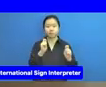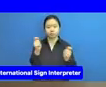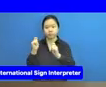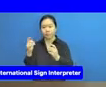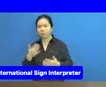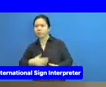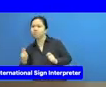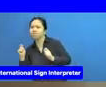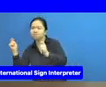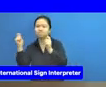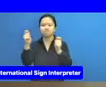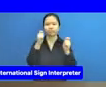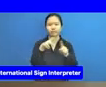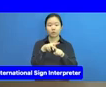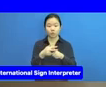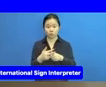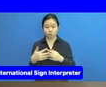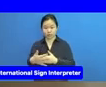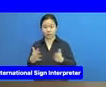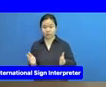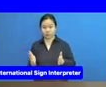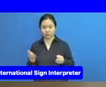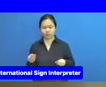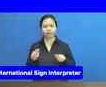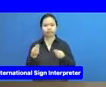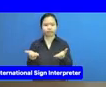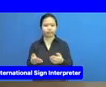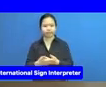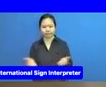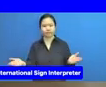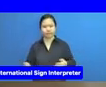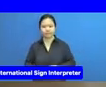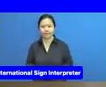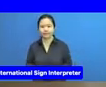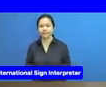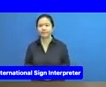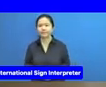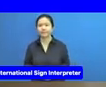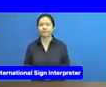and networking events in the next months to further disseminate the call amongst diverse